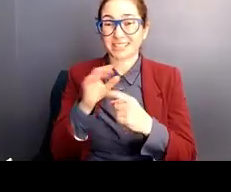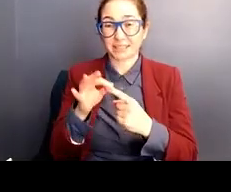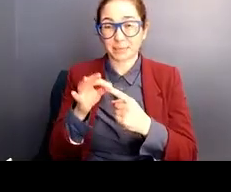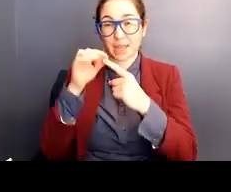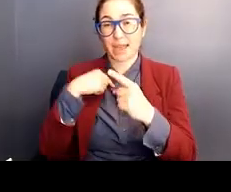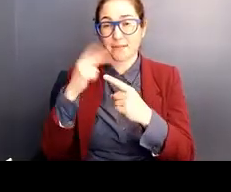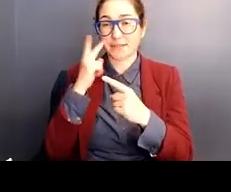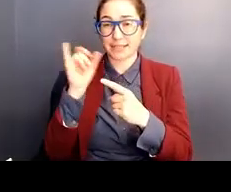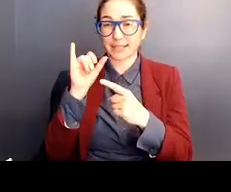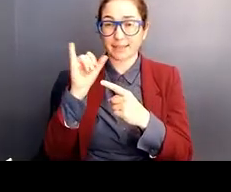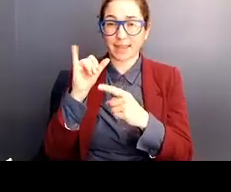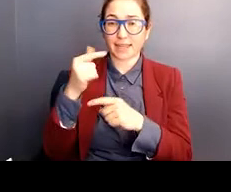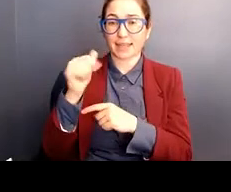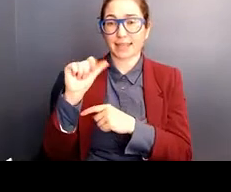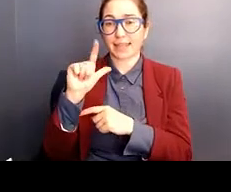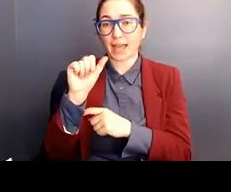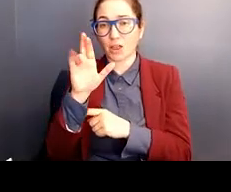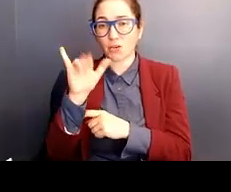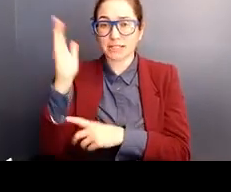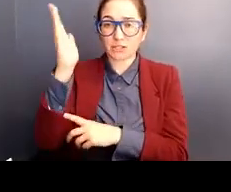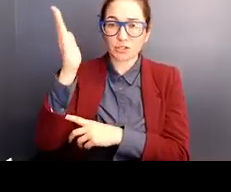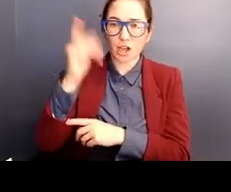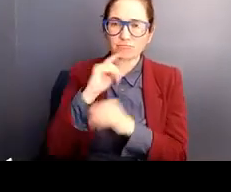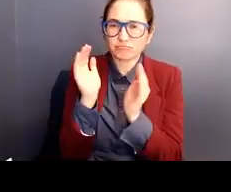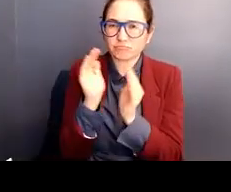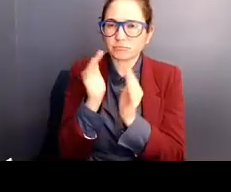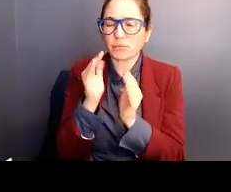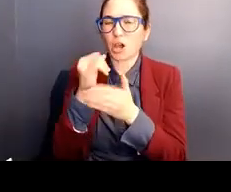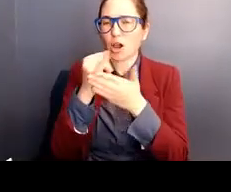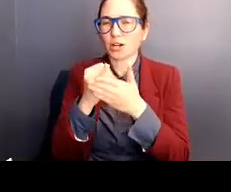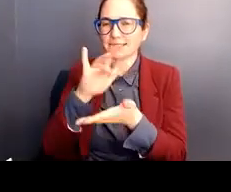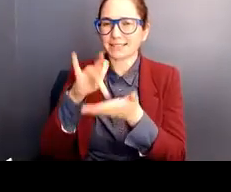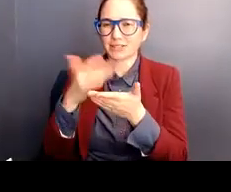a gallery talk in a small art center where it was really echoey and